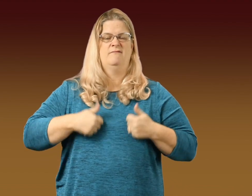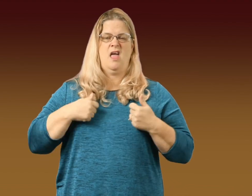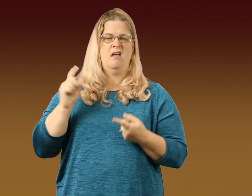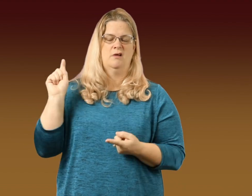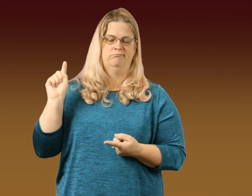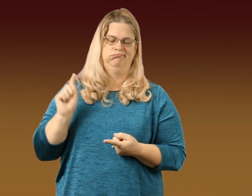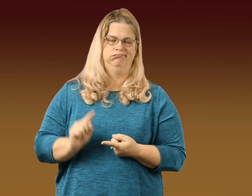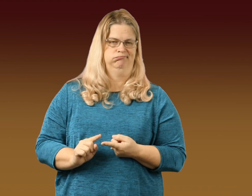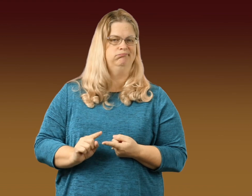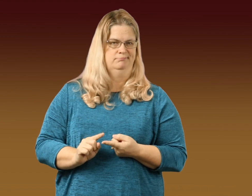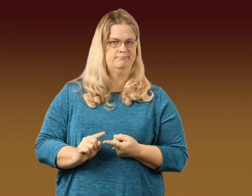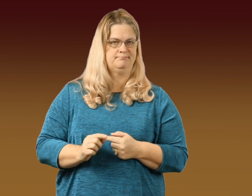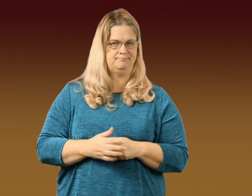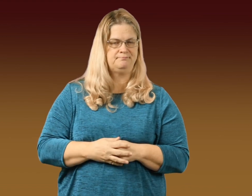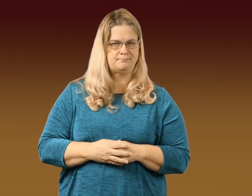that the quality of life decreases.